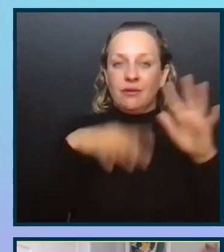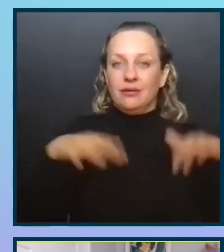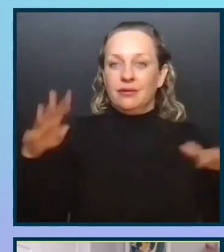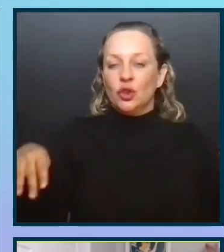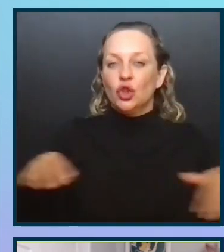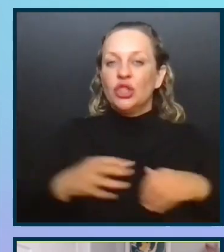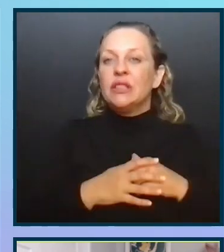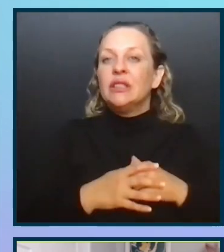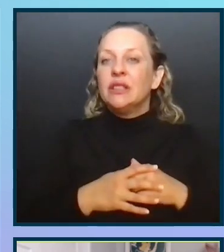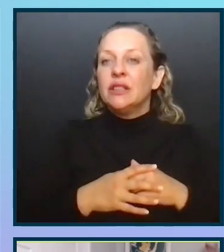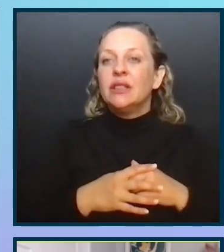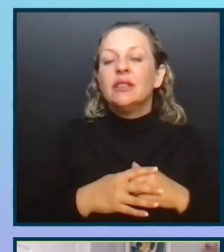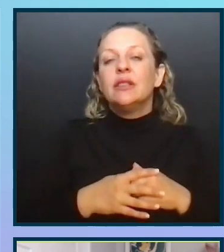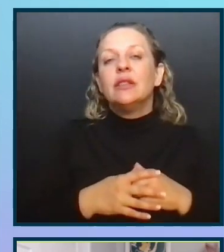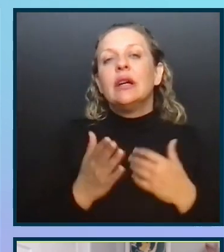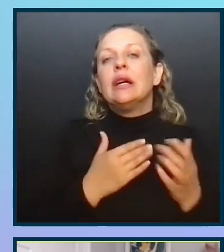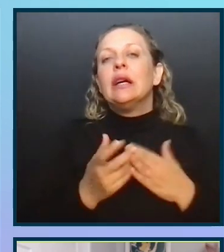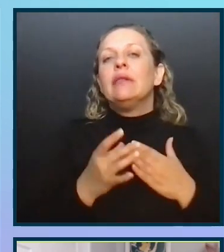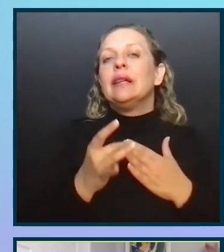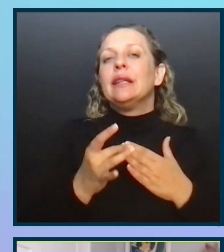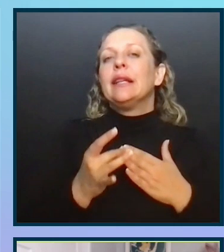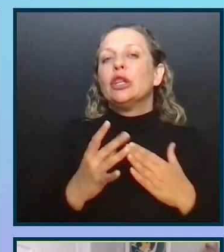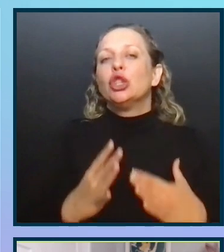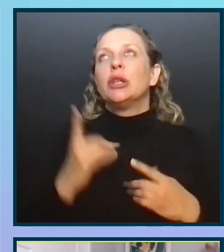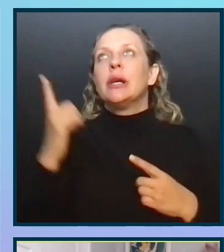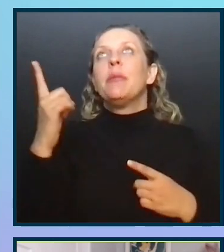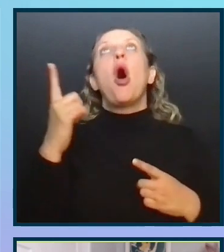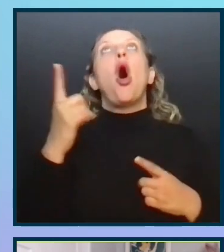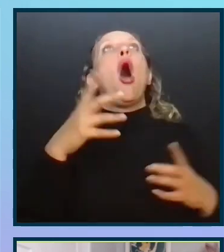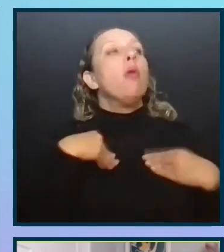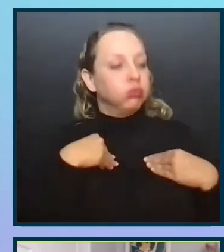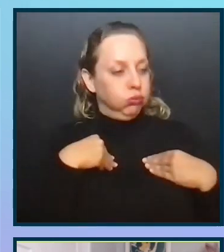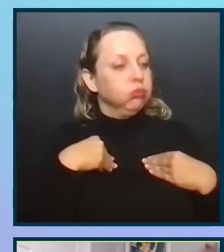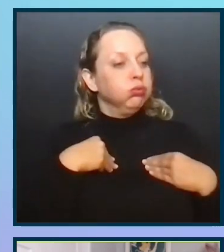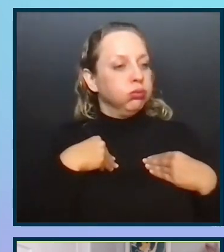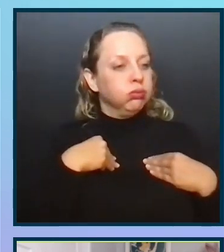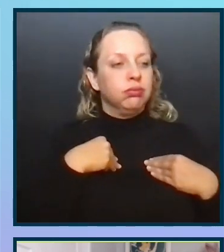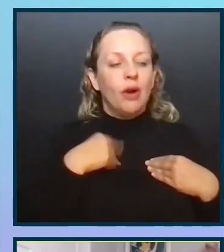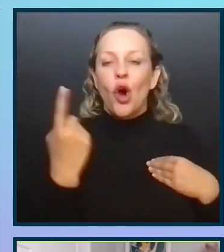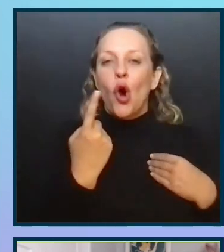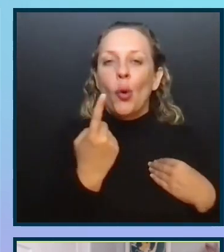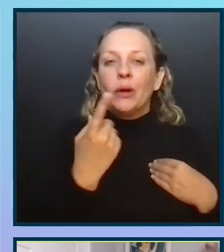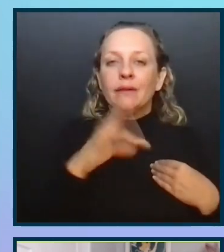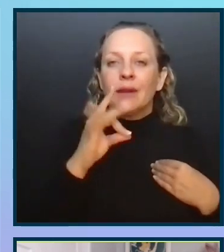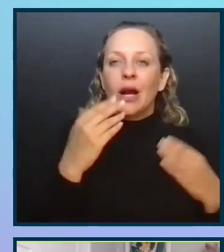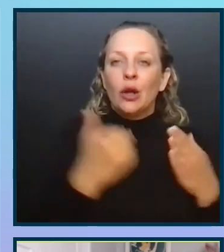Even when we have leadership buy in, we will always find new people that come into the org